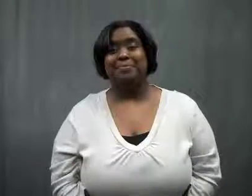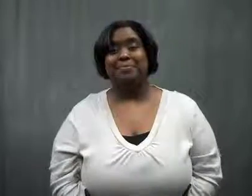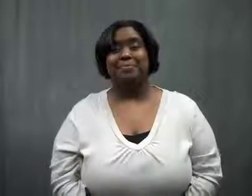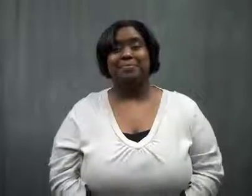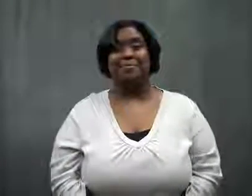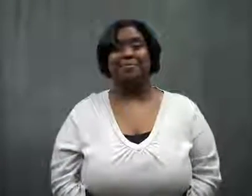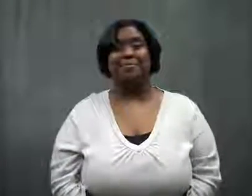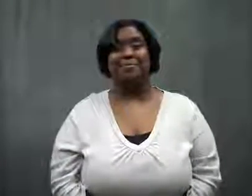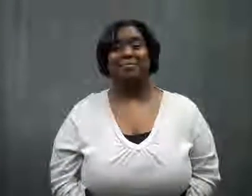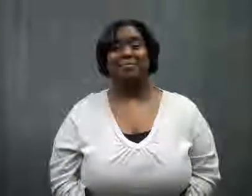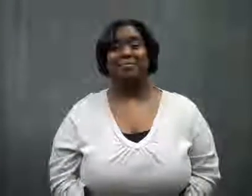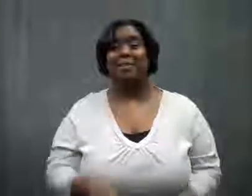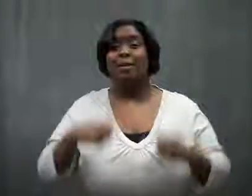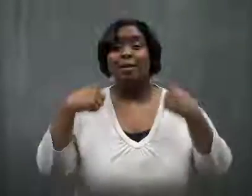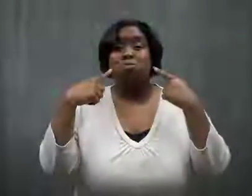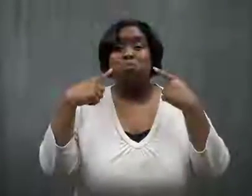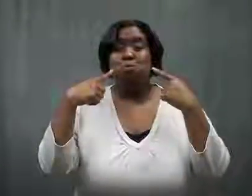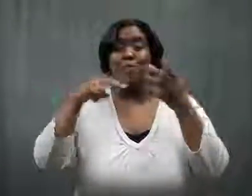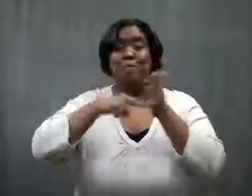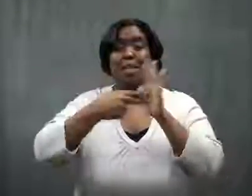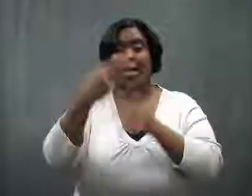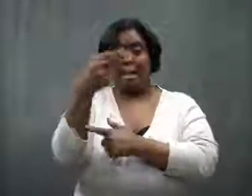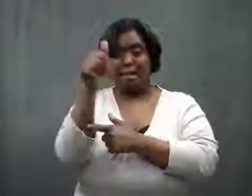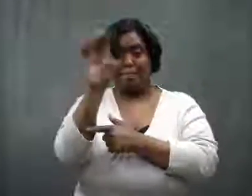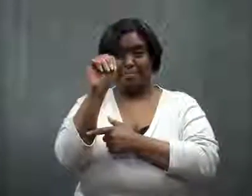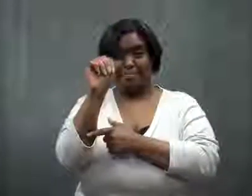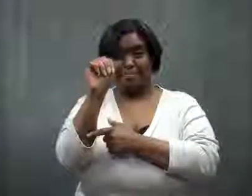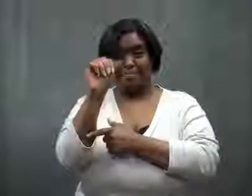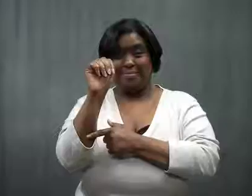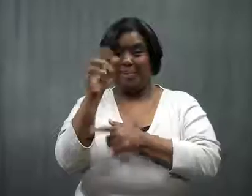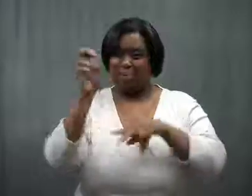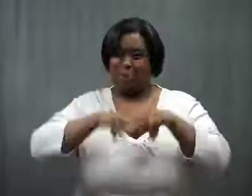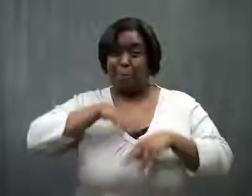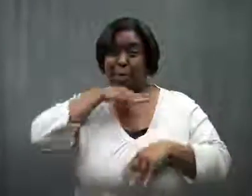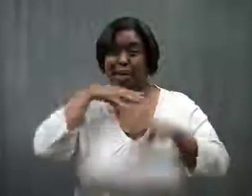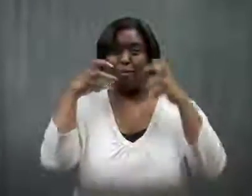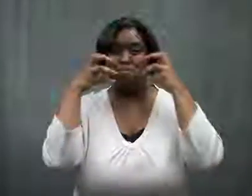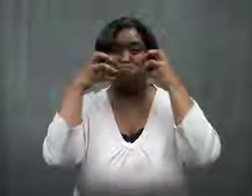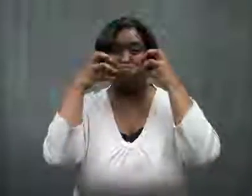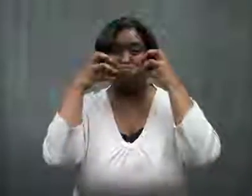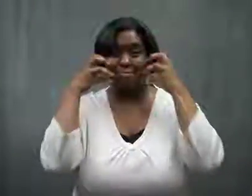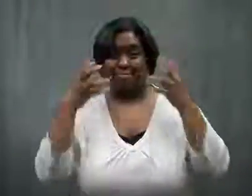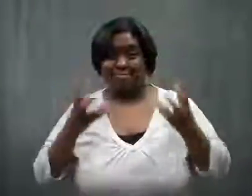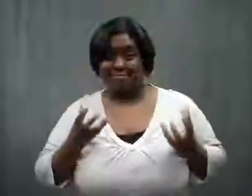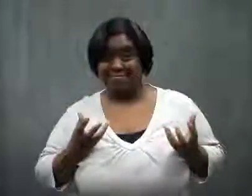The puffy cheeks meant, "ham", like a pig's cheeks, of course.